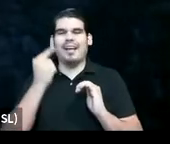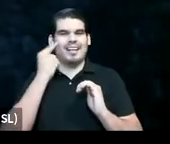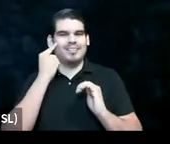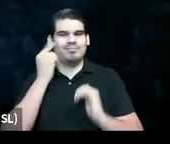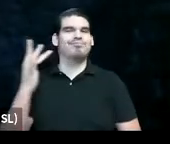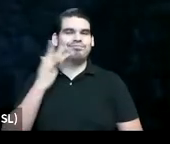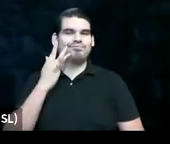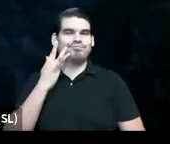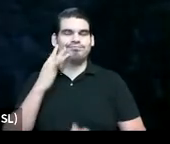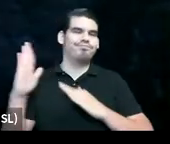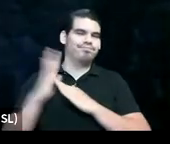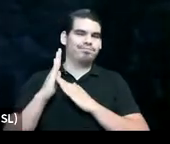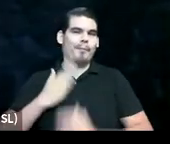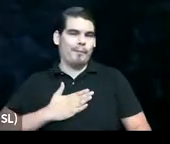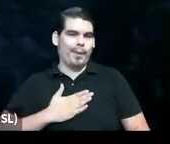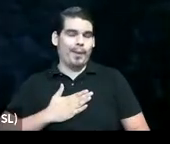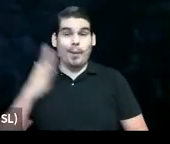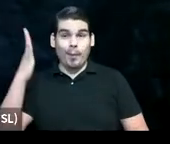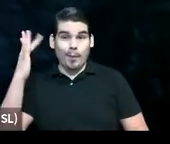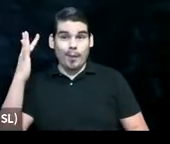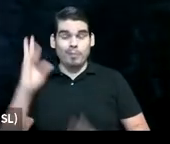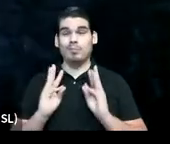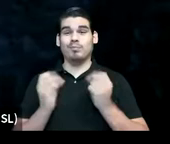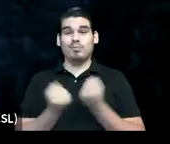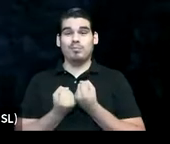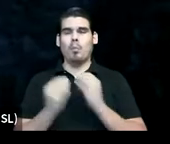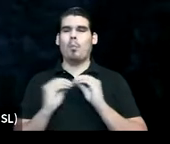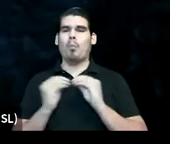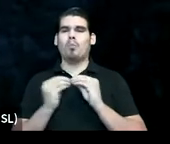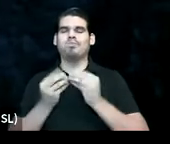And really get into the details of resolution writing, especially around this time